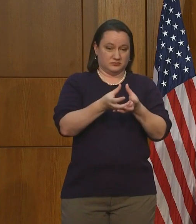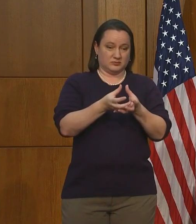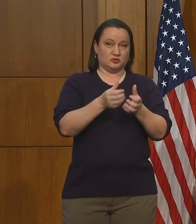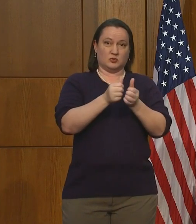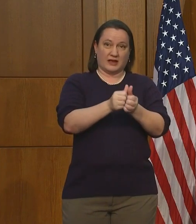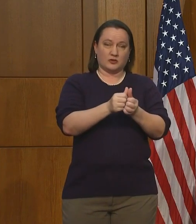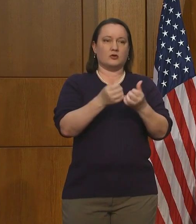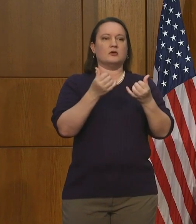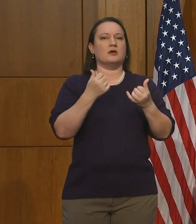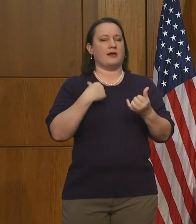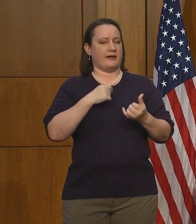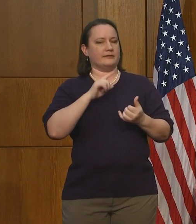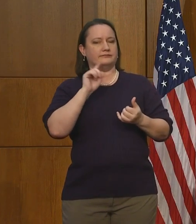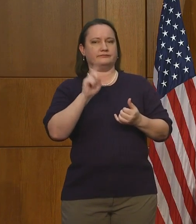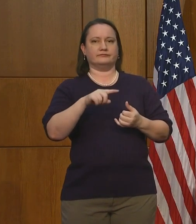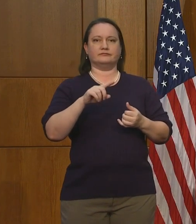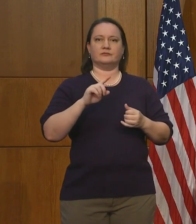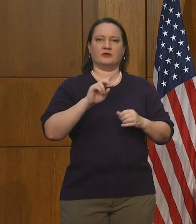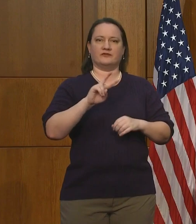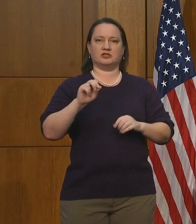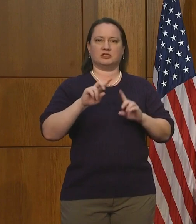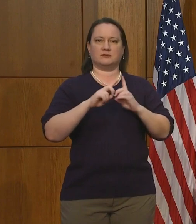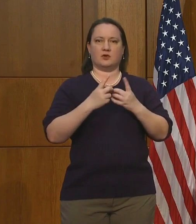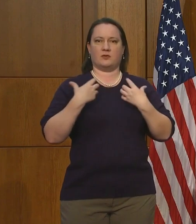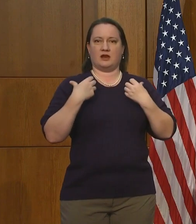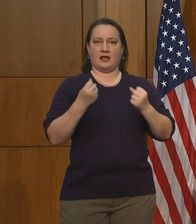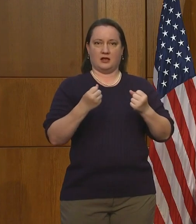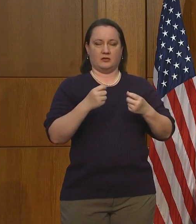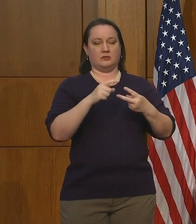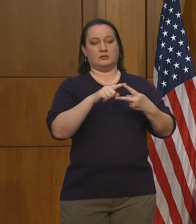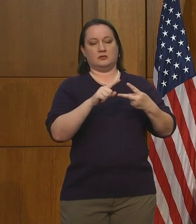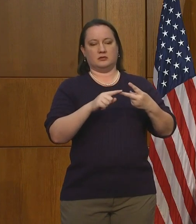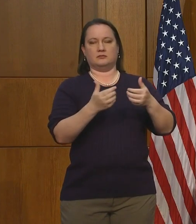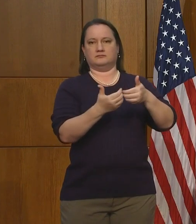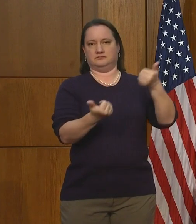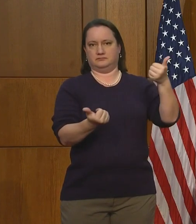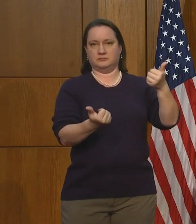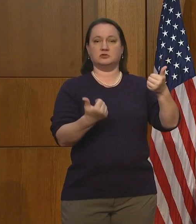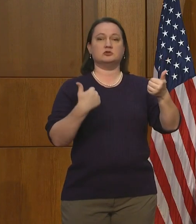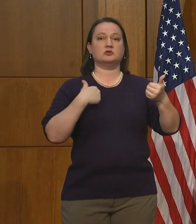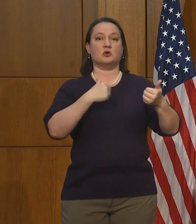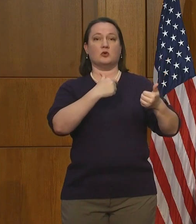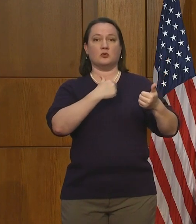HEALTH TO SEPARATE THOSE TEST